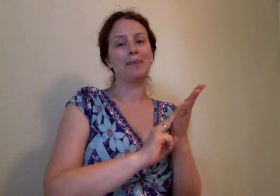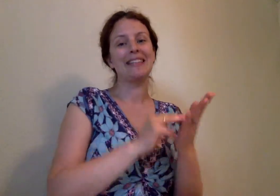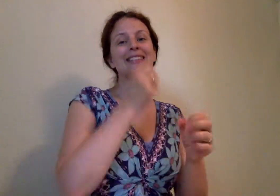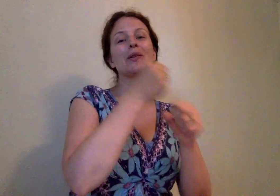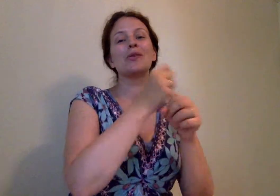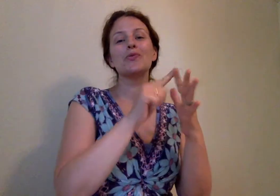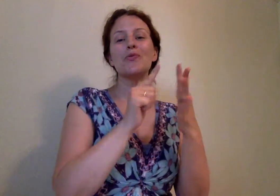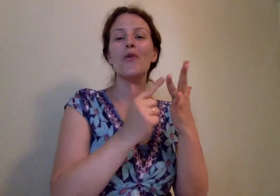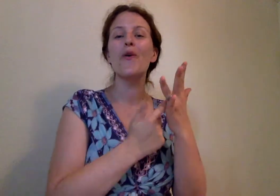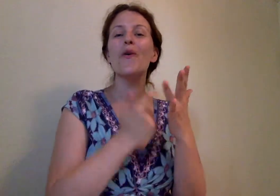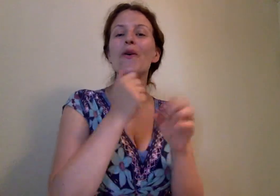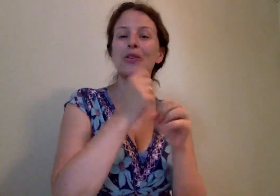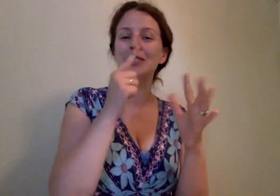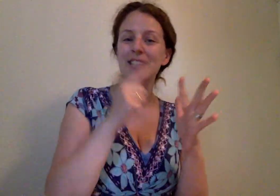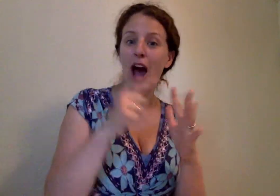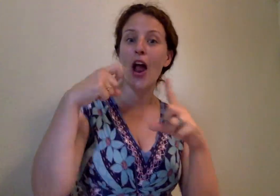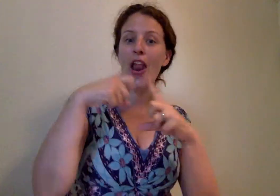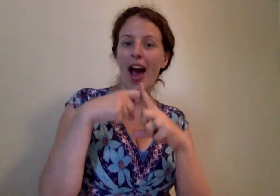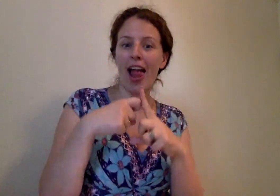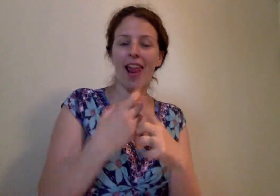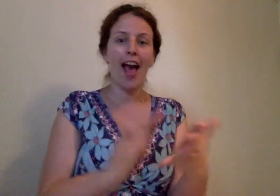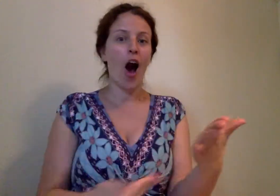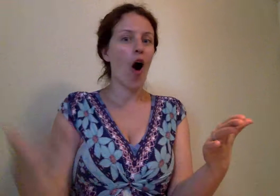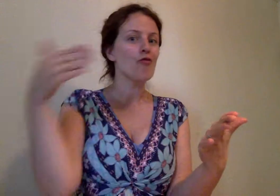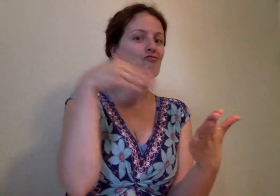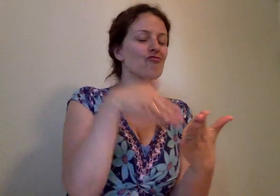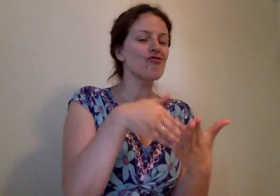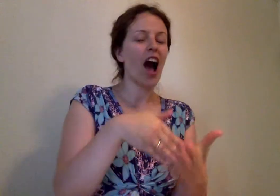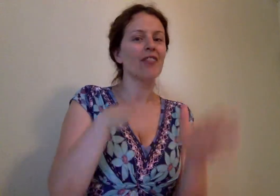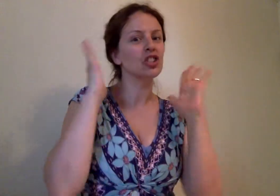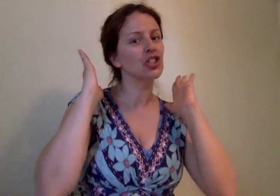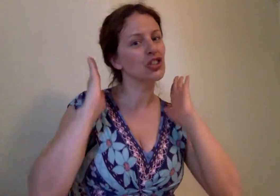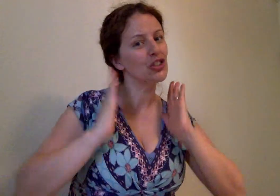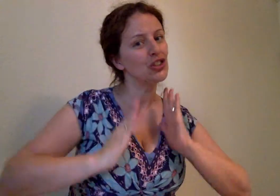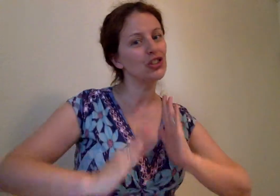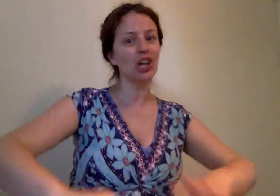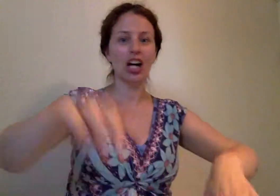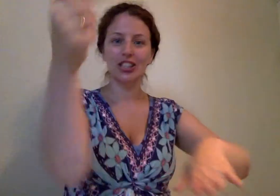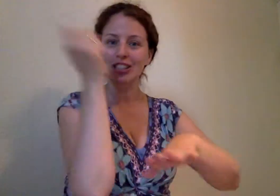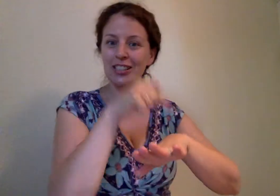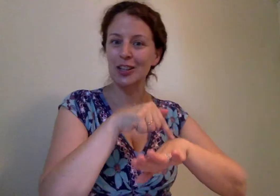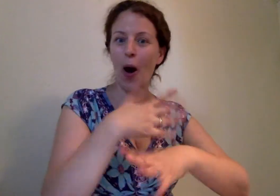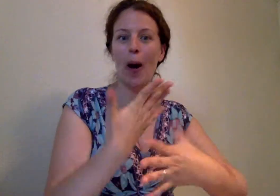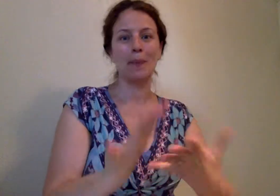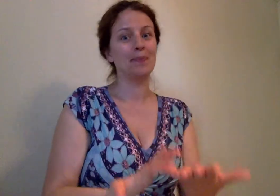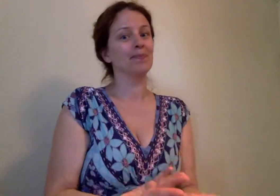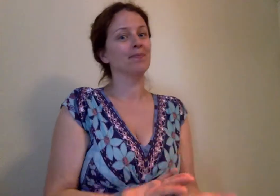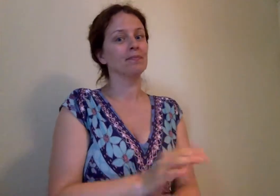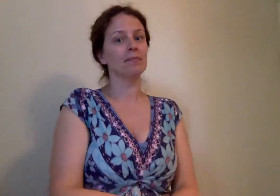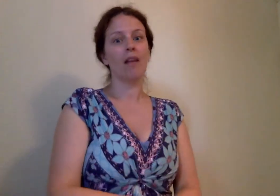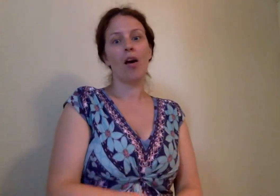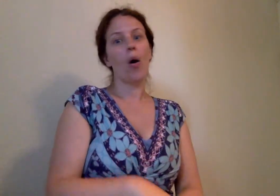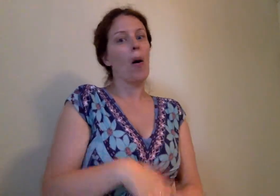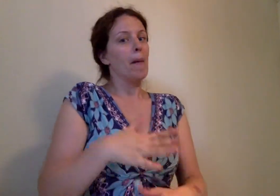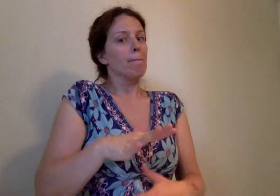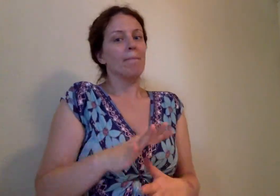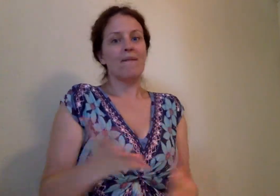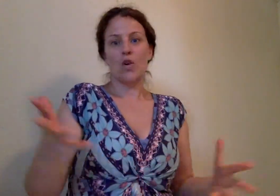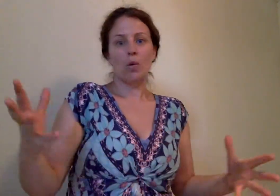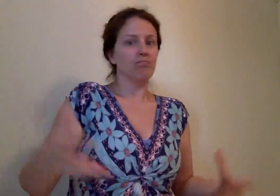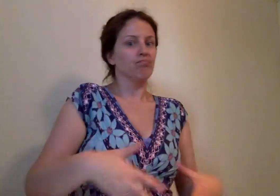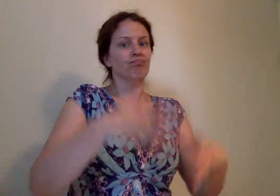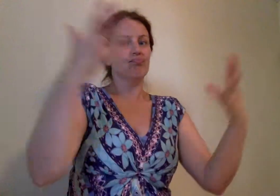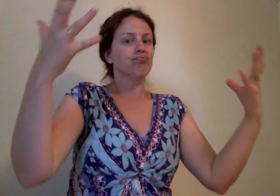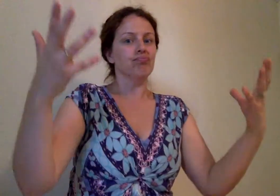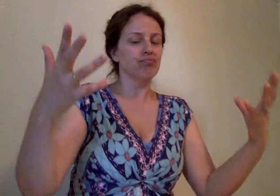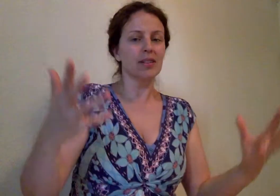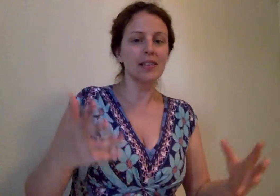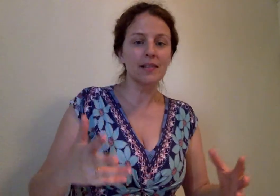Mr George Knightley arrived just in time before there was chaos.